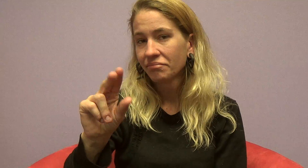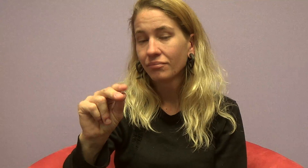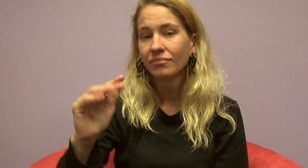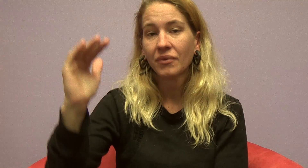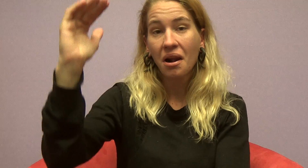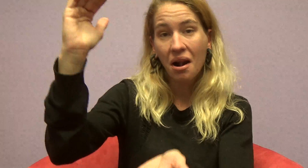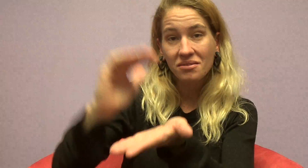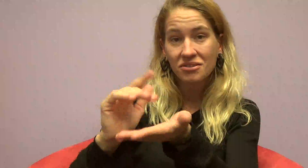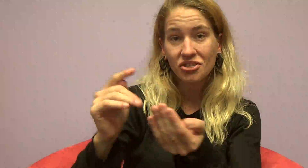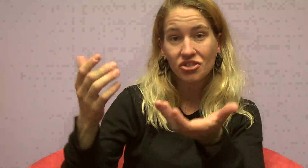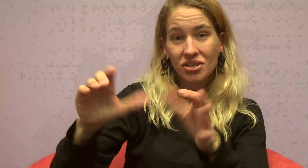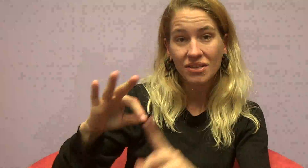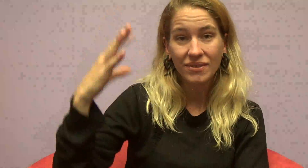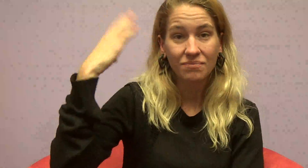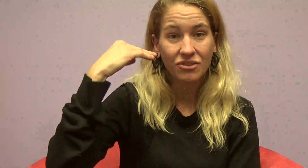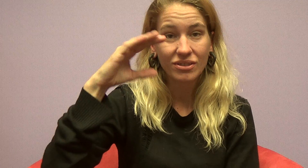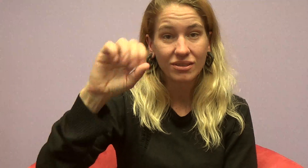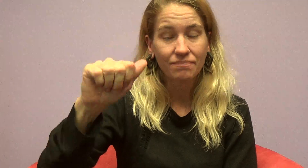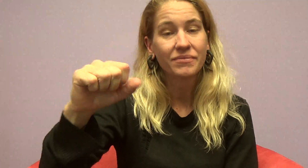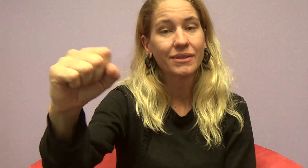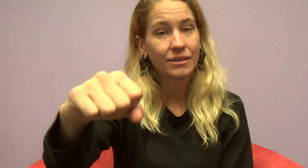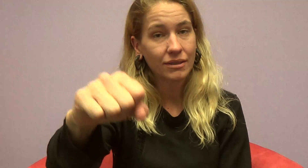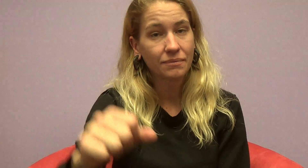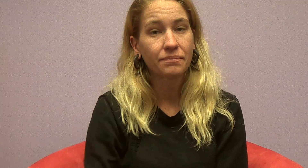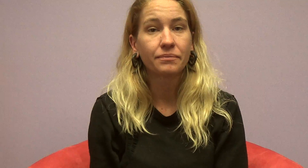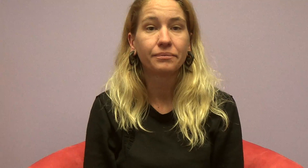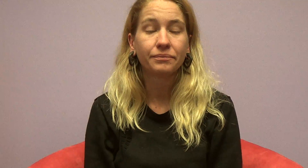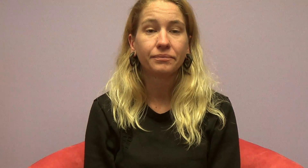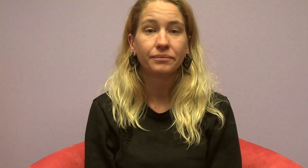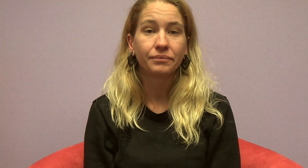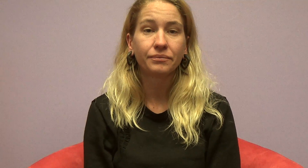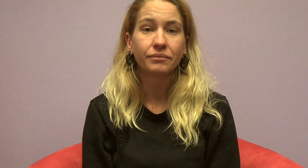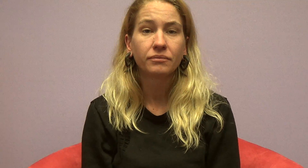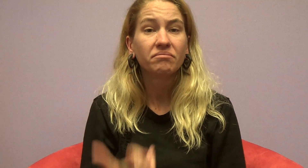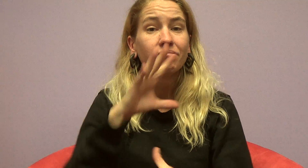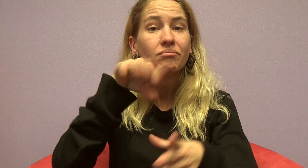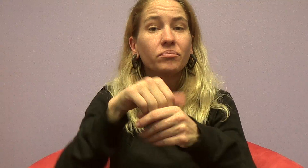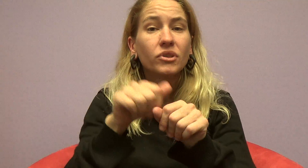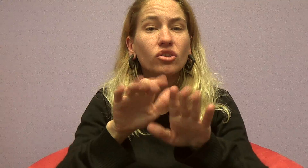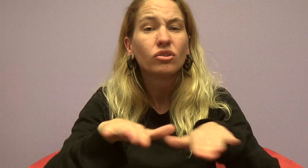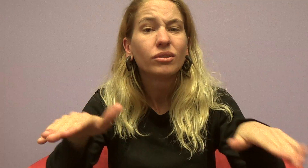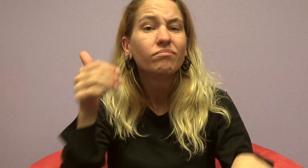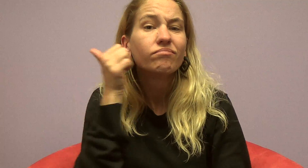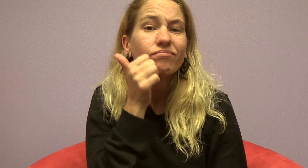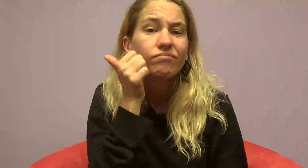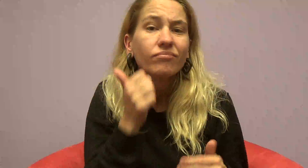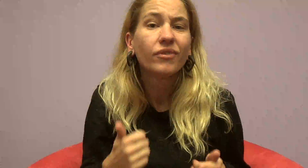It may lessen the chance of the child experiencing CSA, yes. Be involved in the child's daily life,